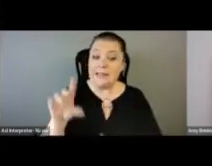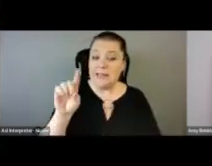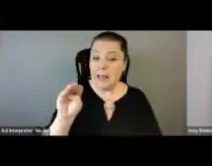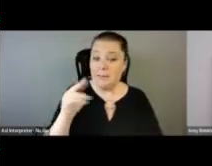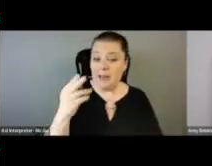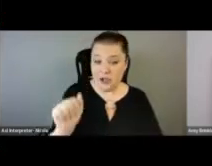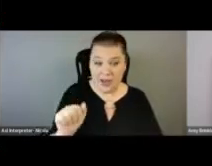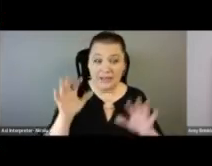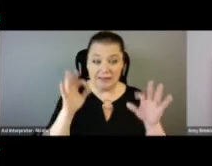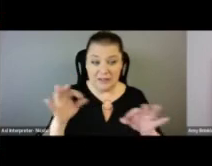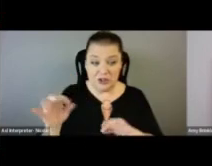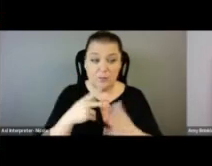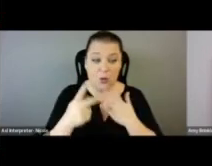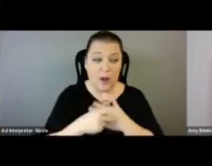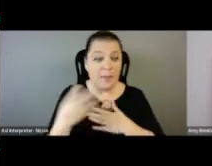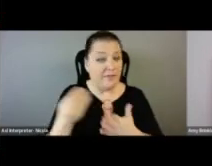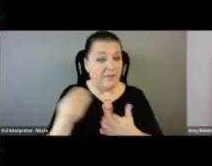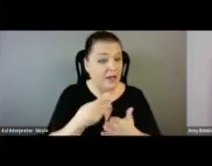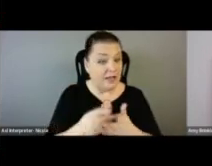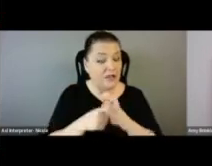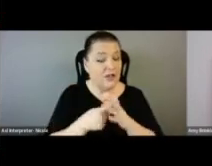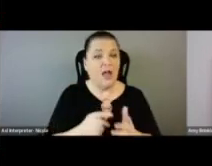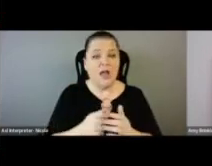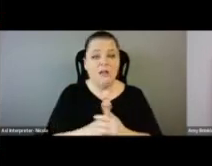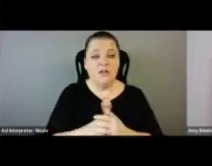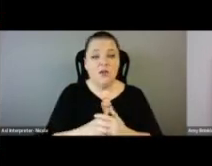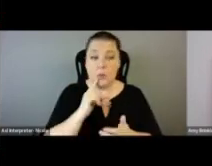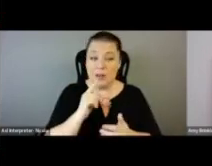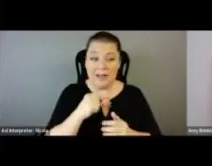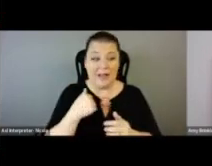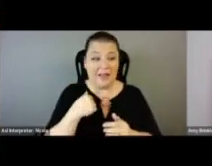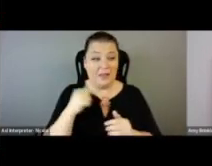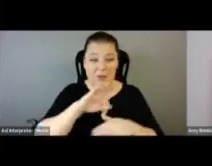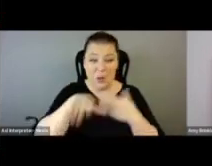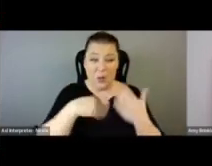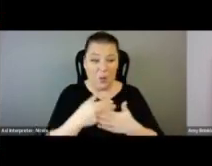this process are really starting from the bottom up and identifying what the needs are